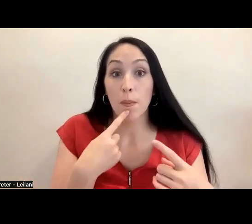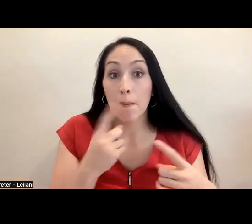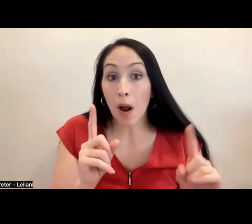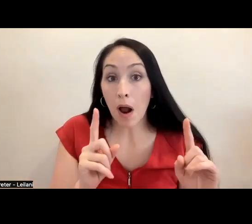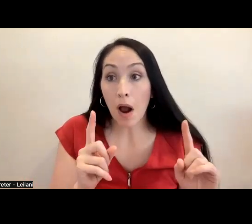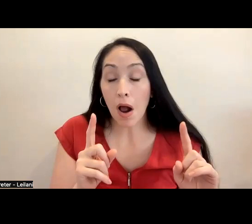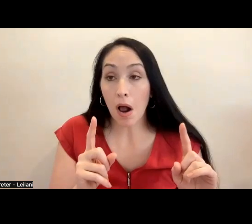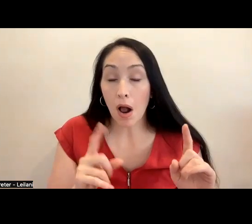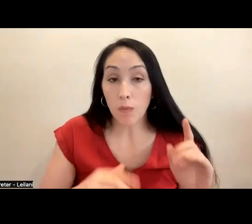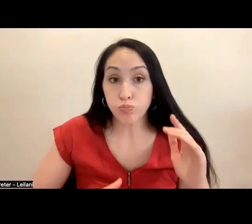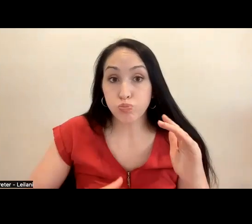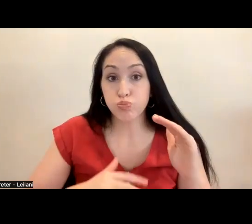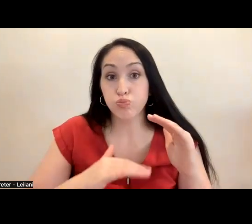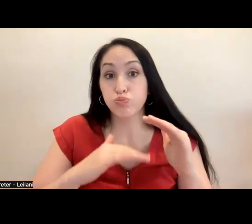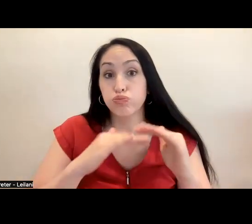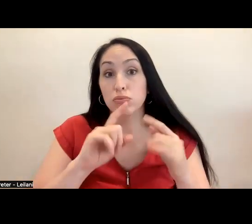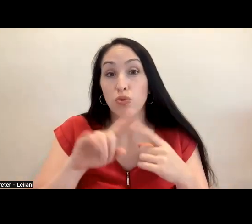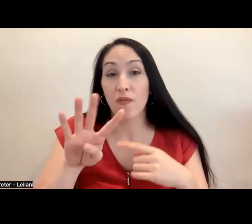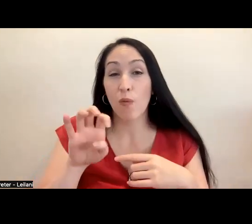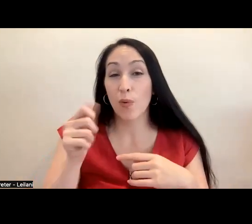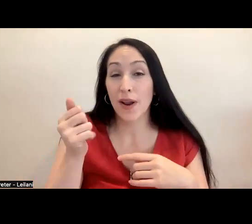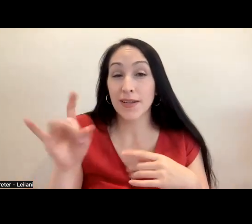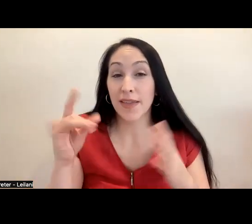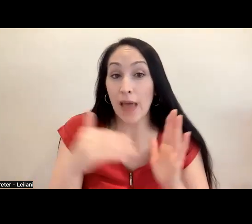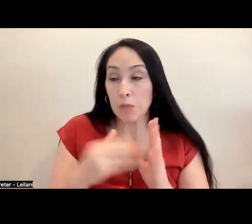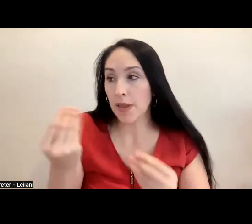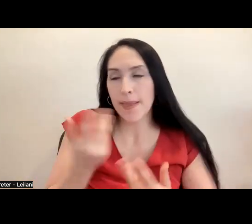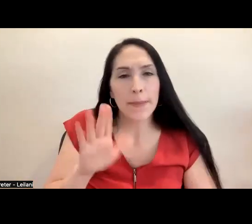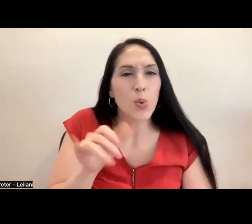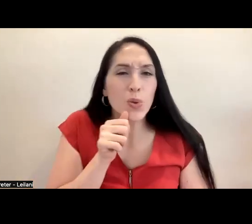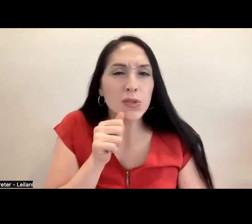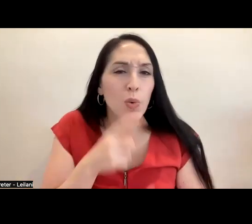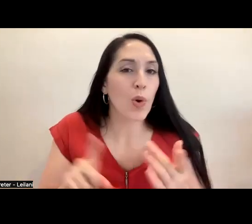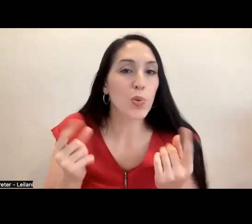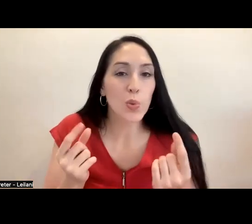because that's a lot of money, but if you get to 418,000, then you can no longer contribute